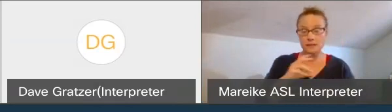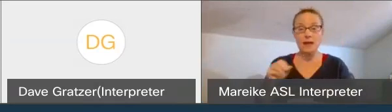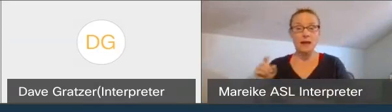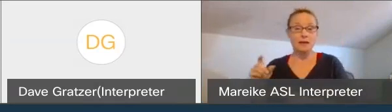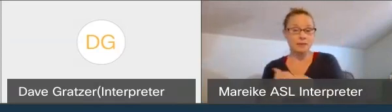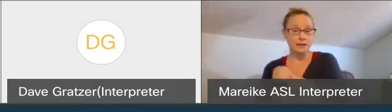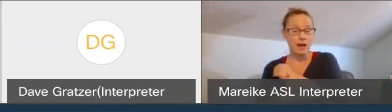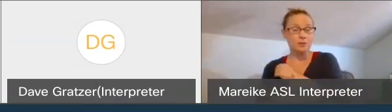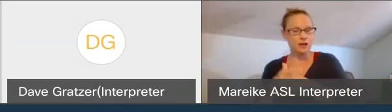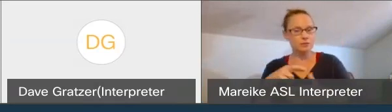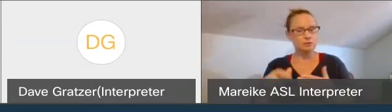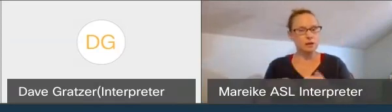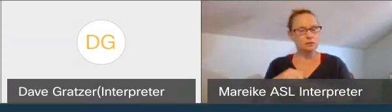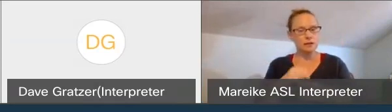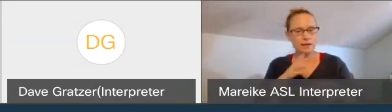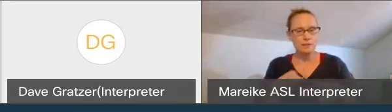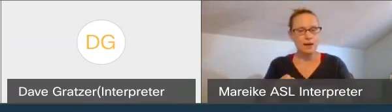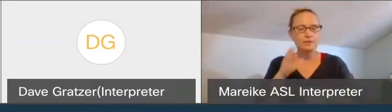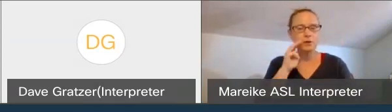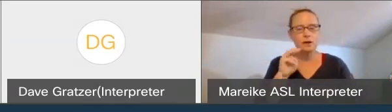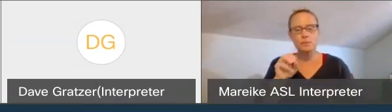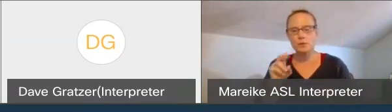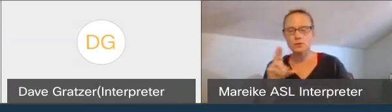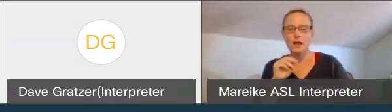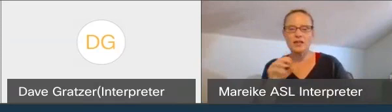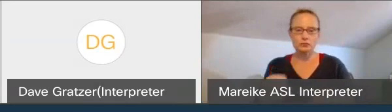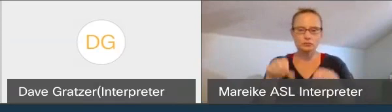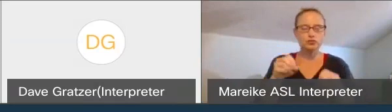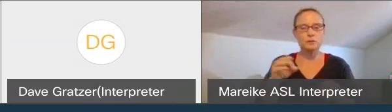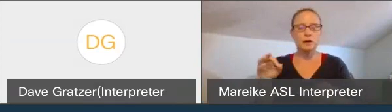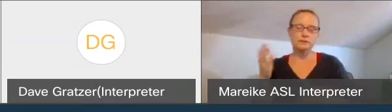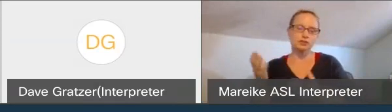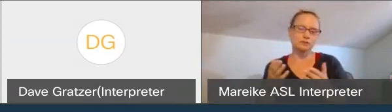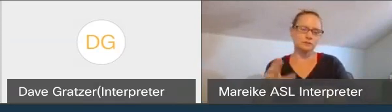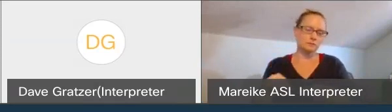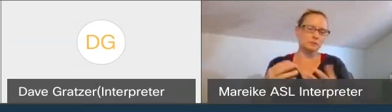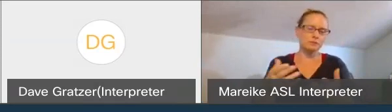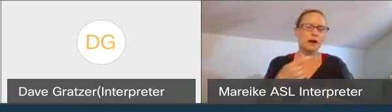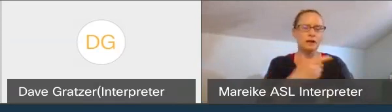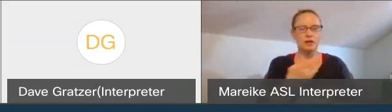have resulted in a path for an MOU and the resuming of services being provided at the jail.